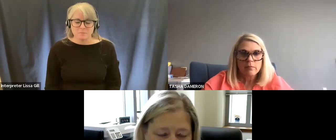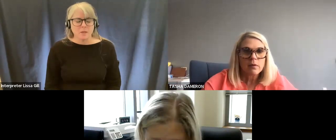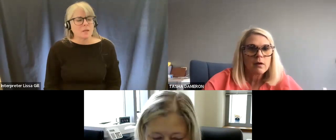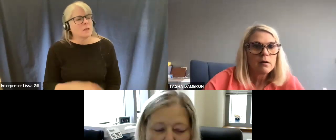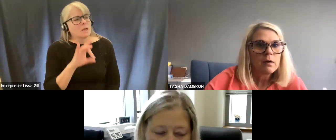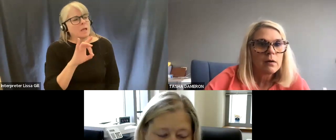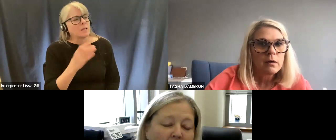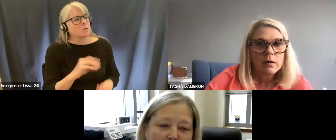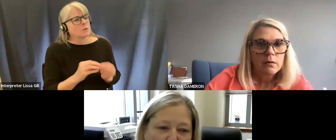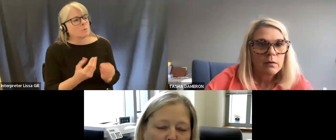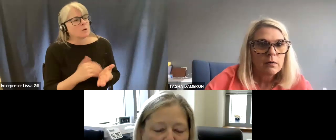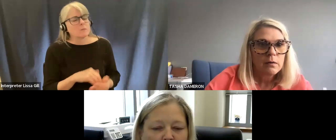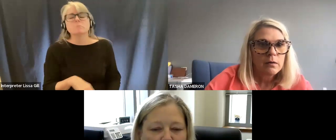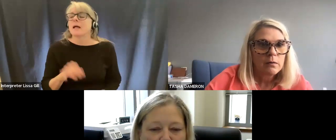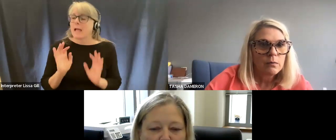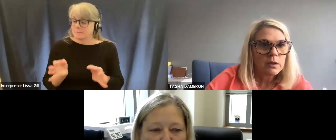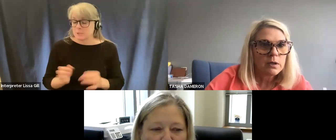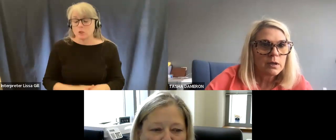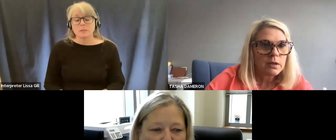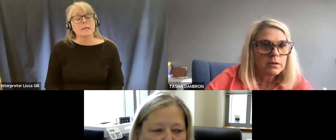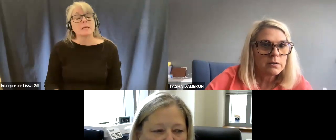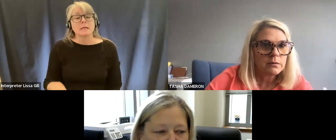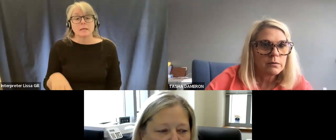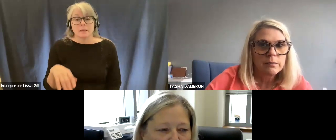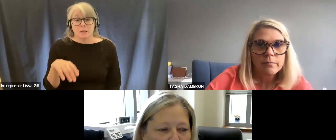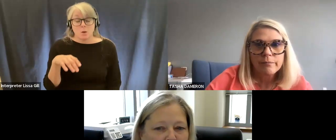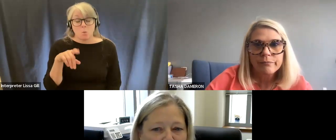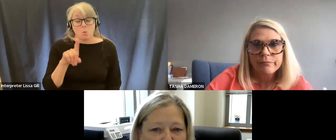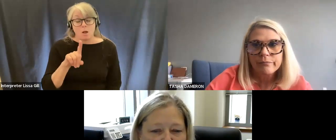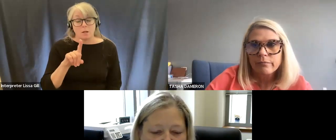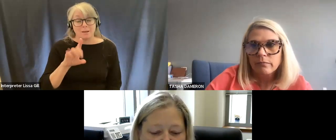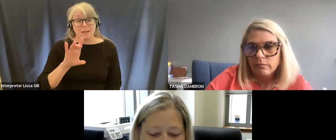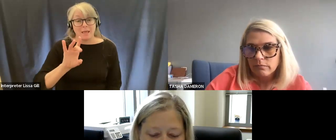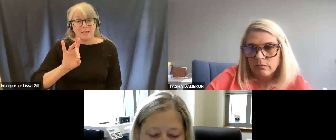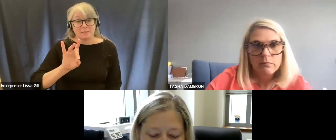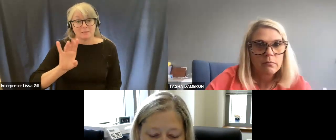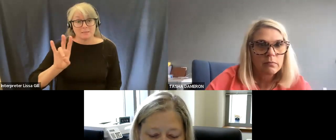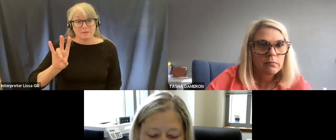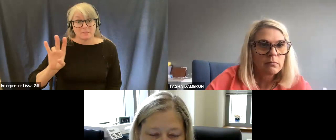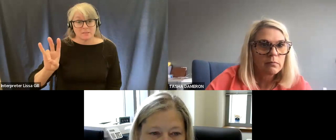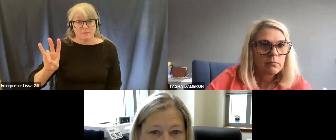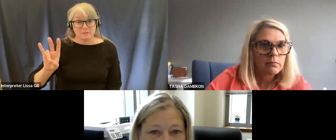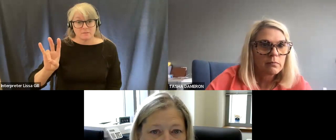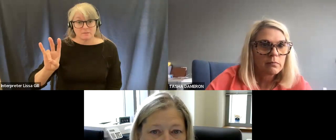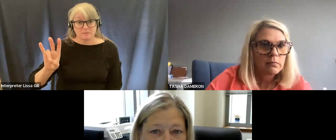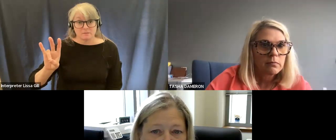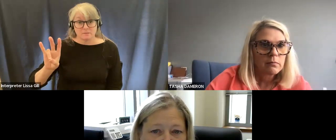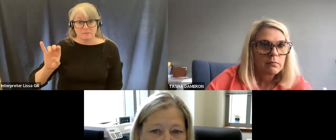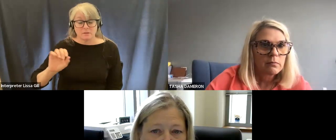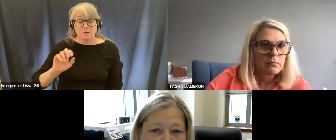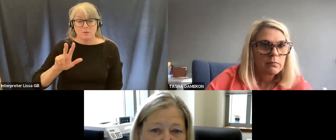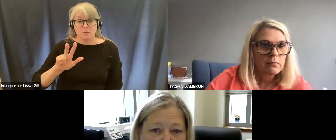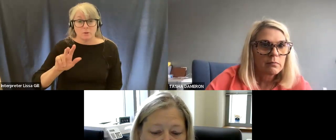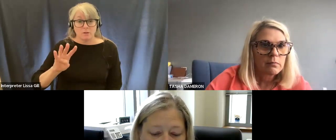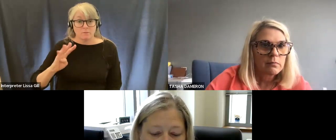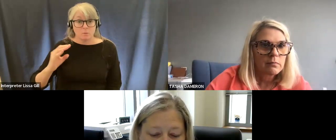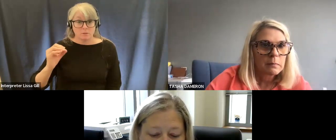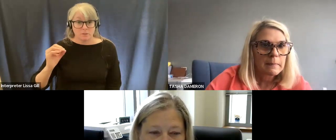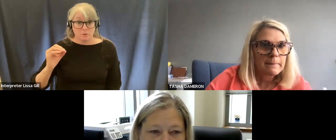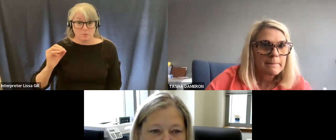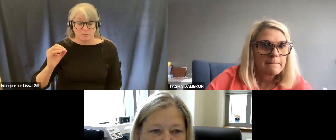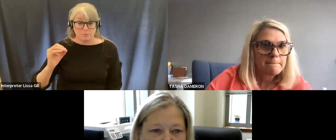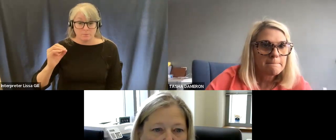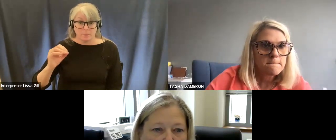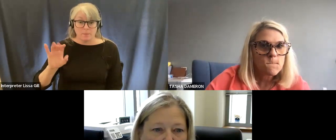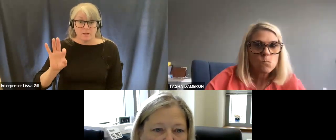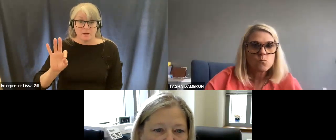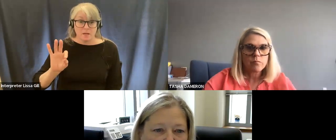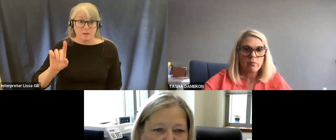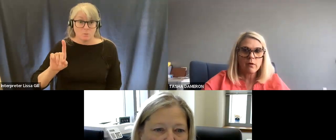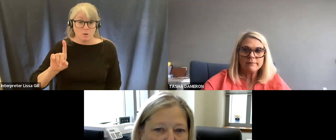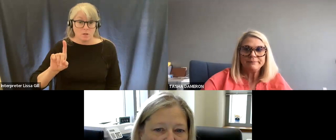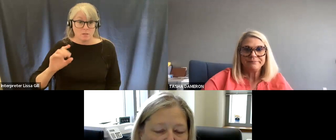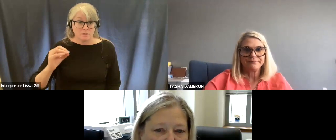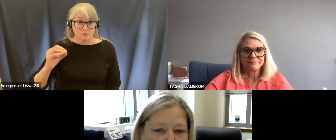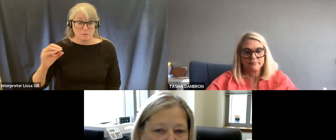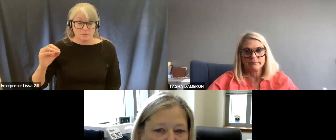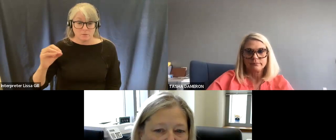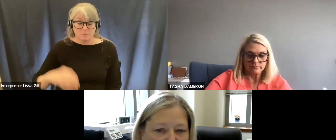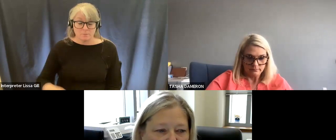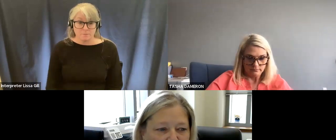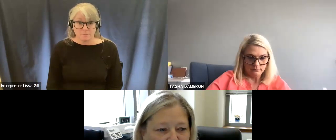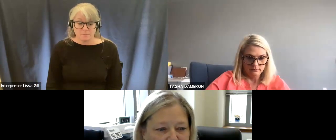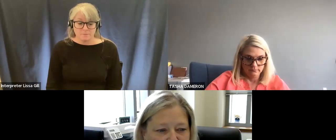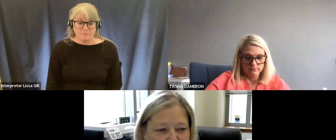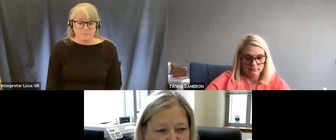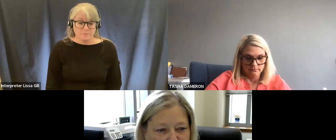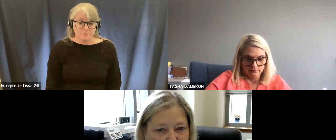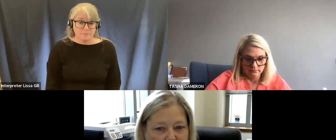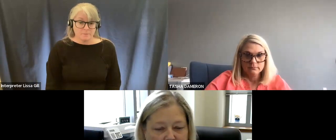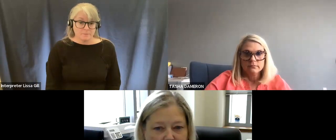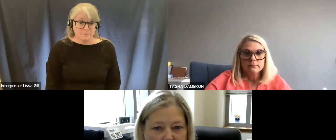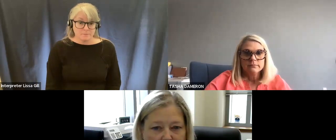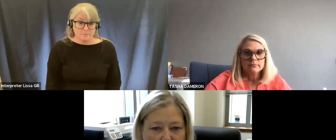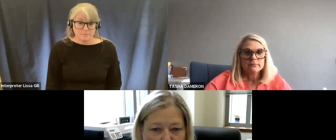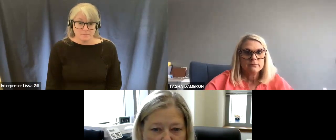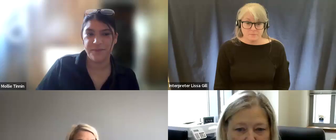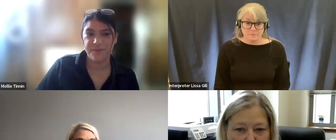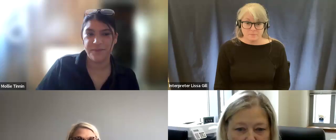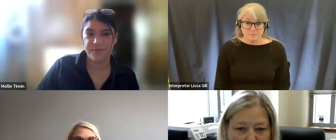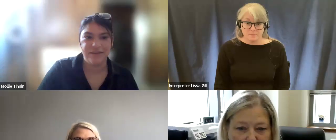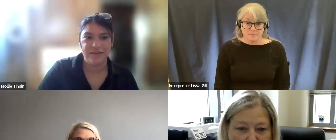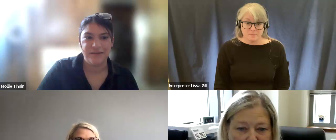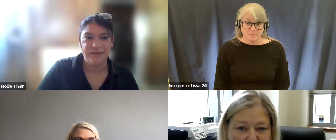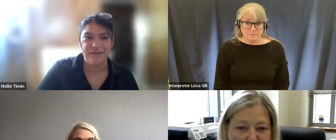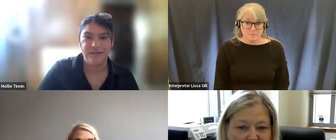Absolutely. It's toll free, 18773409100.